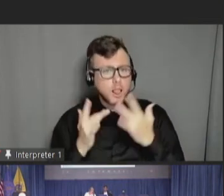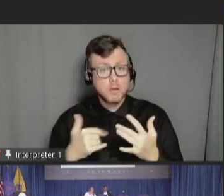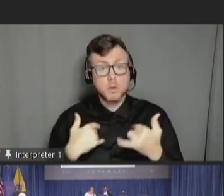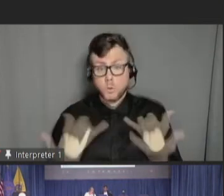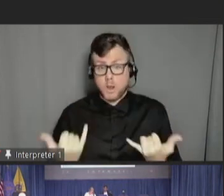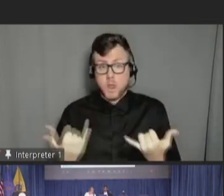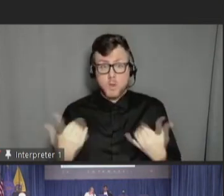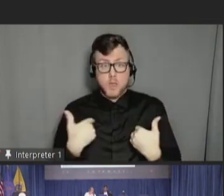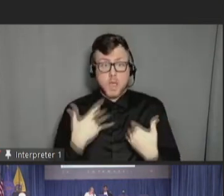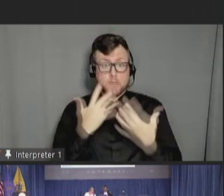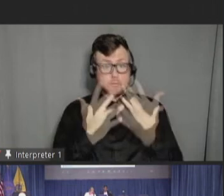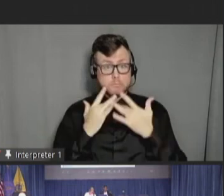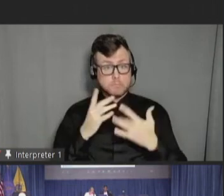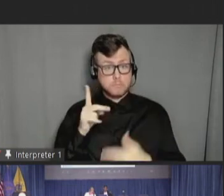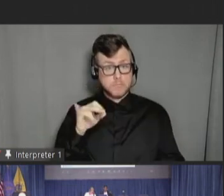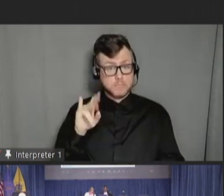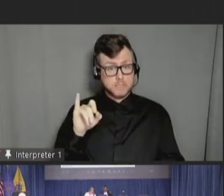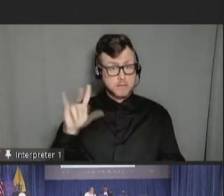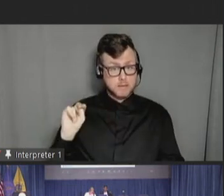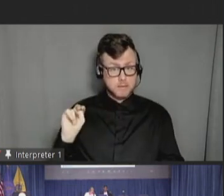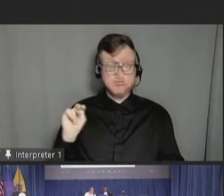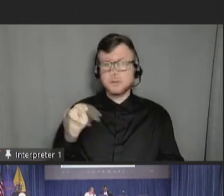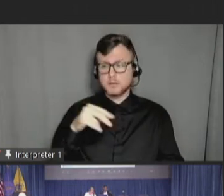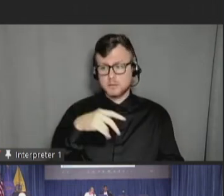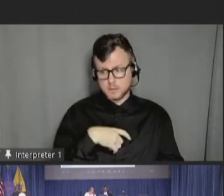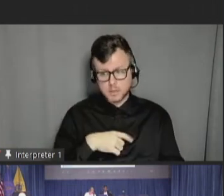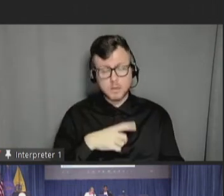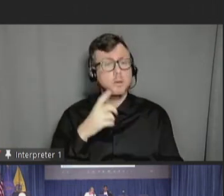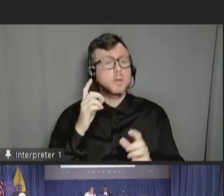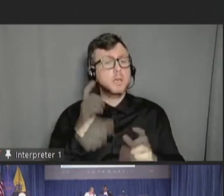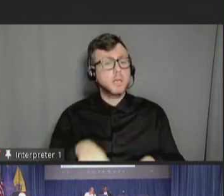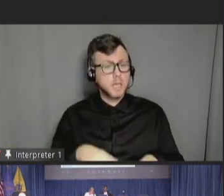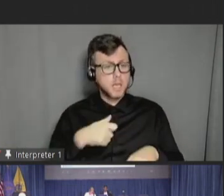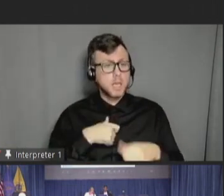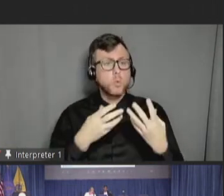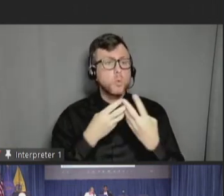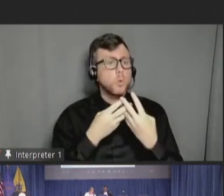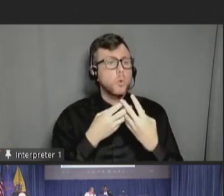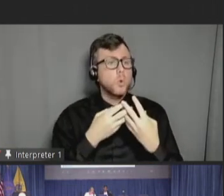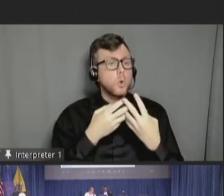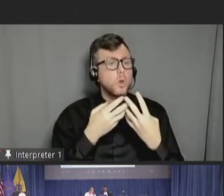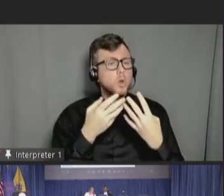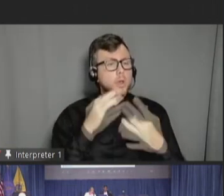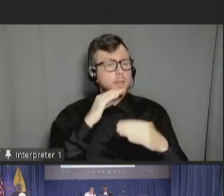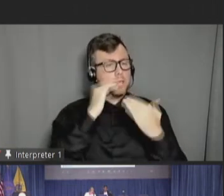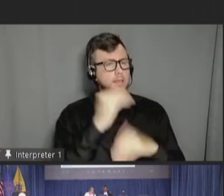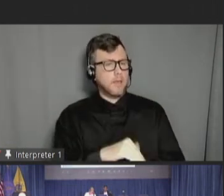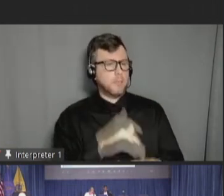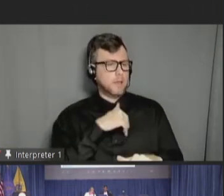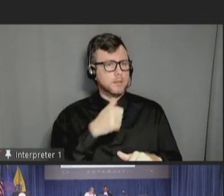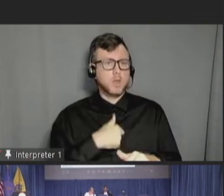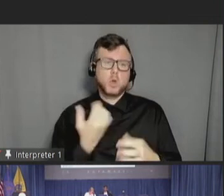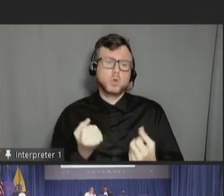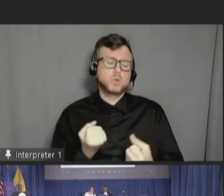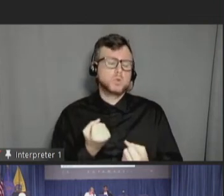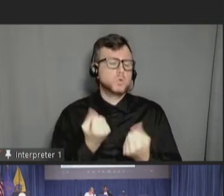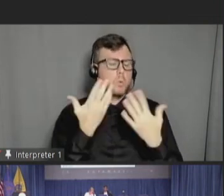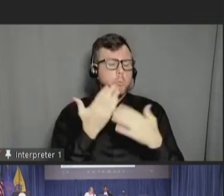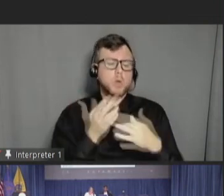limit excessive use of doxycycline now that this antibiotic is available through DoxyPEP to prevent